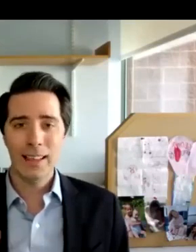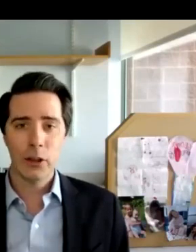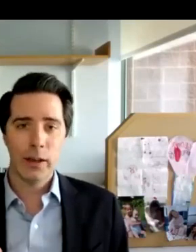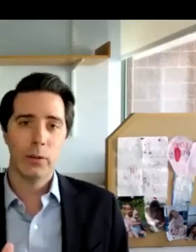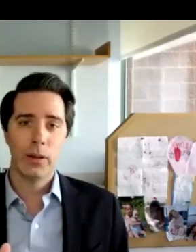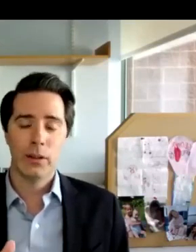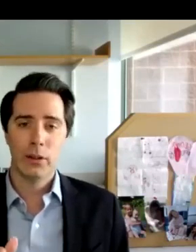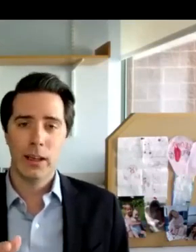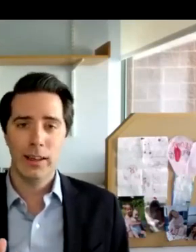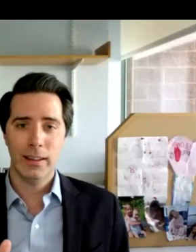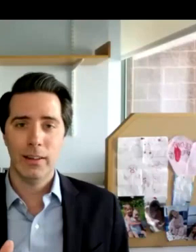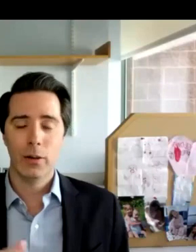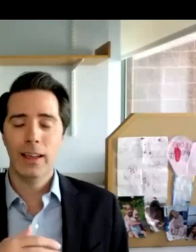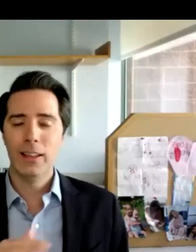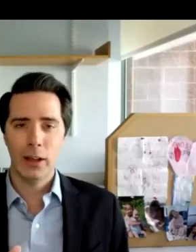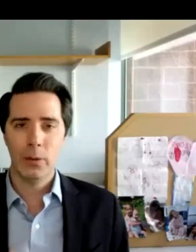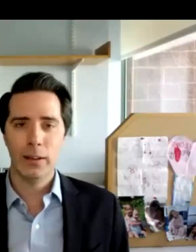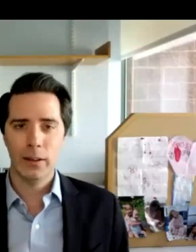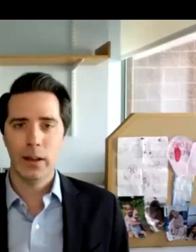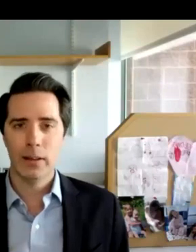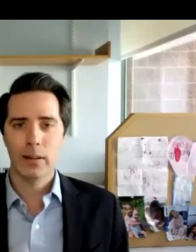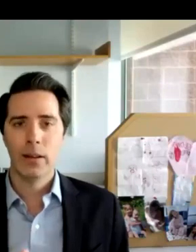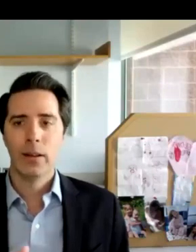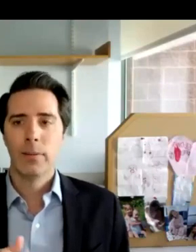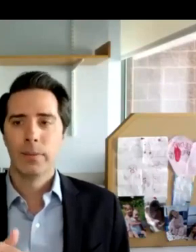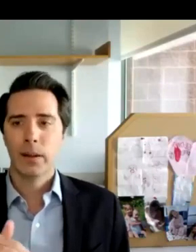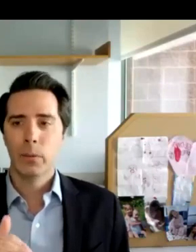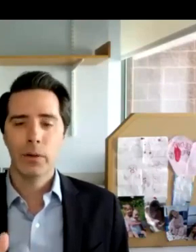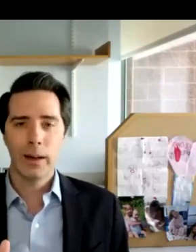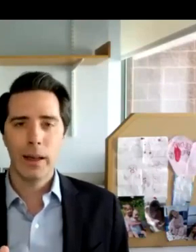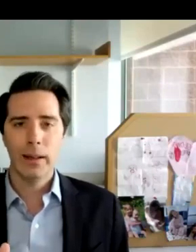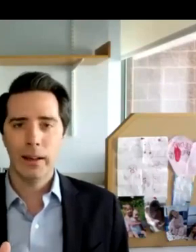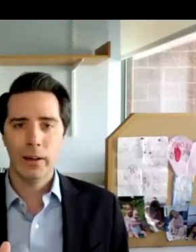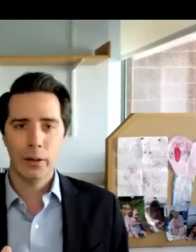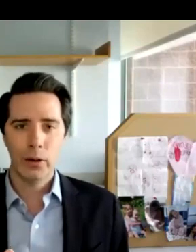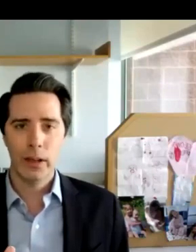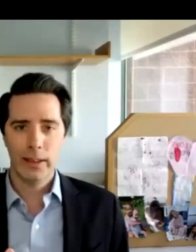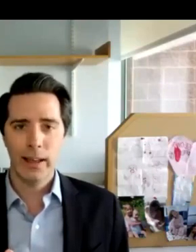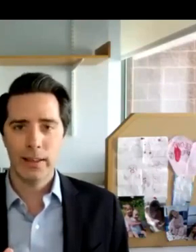any child with genetics or any child with hearing loss